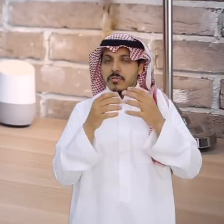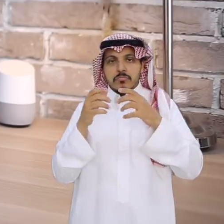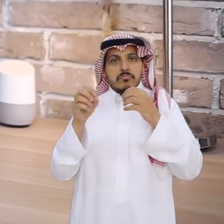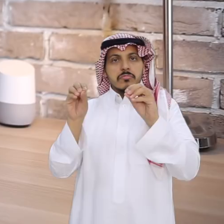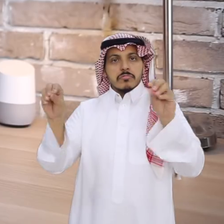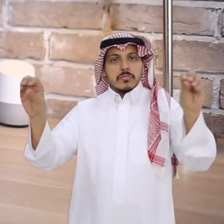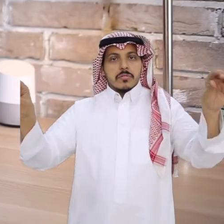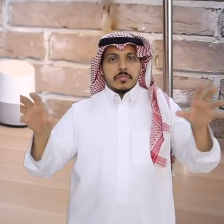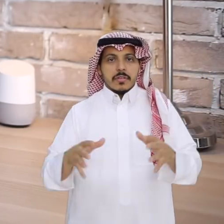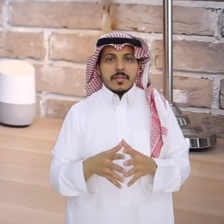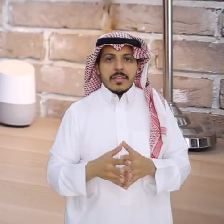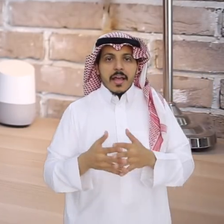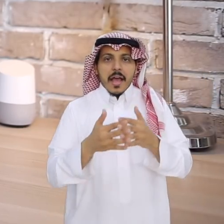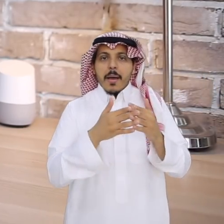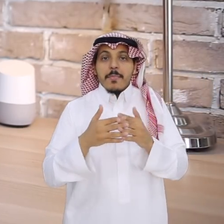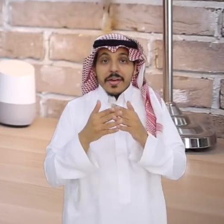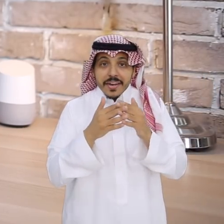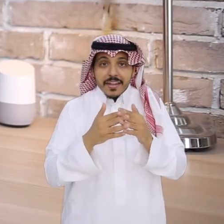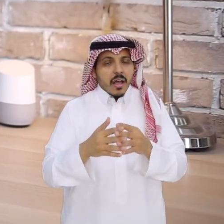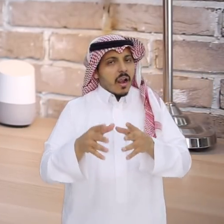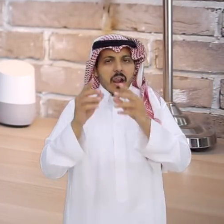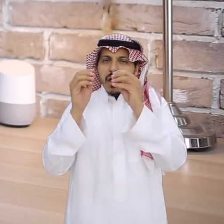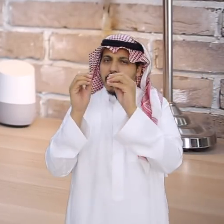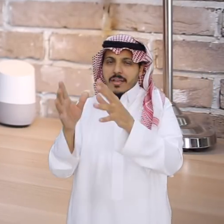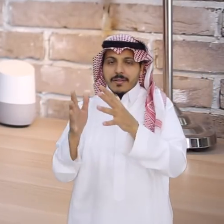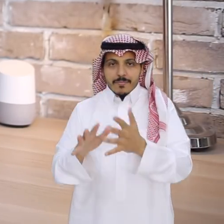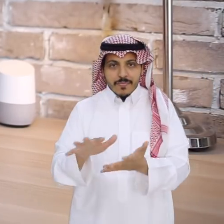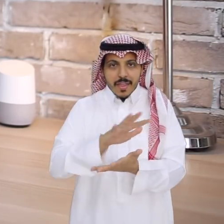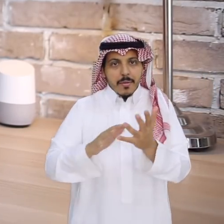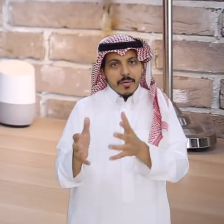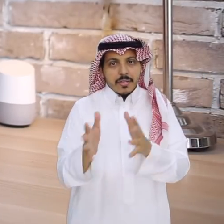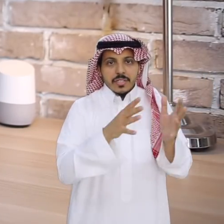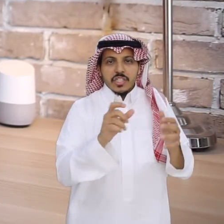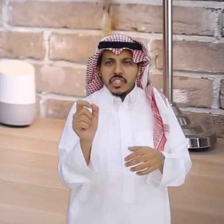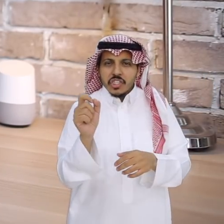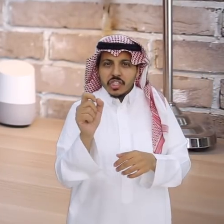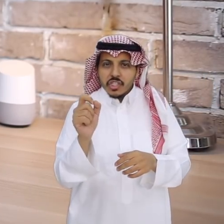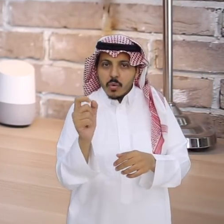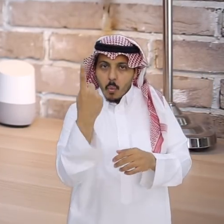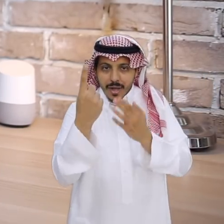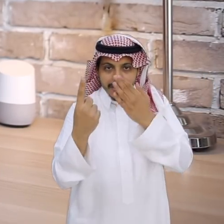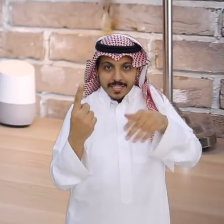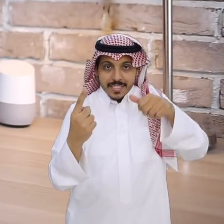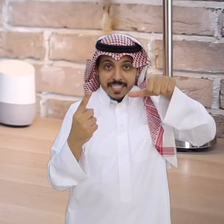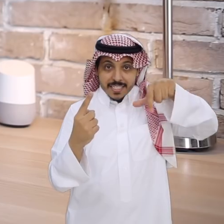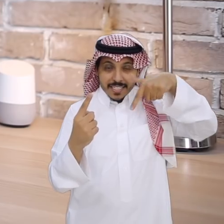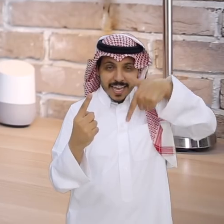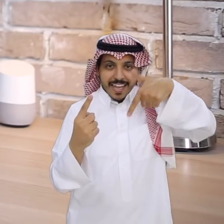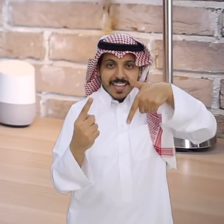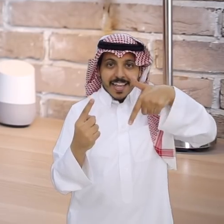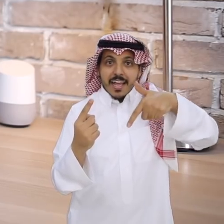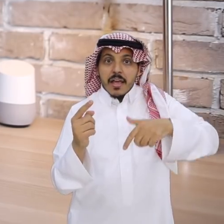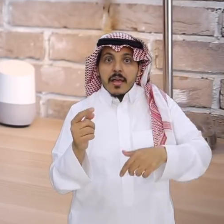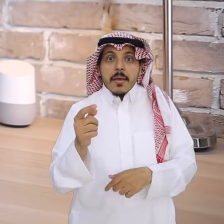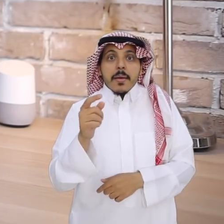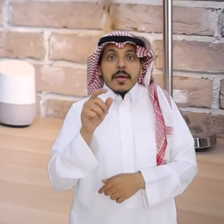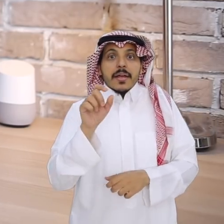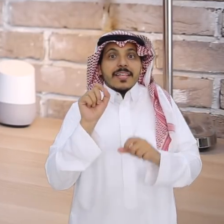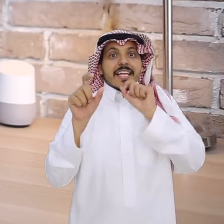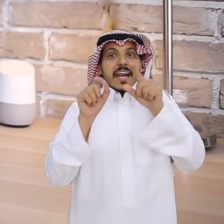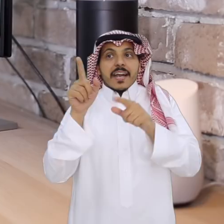May God help people who live in America in June. Net Neutrality will be applied there in June.